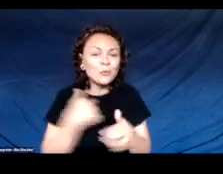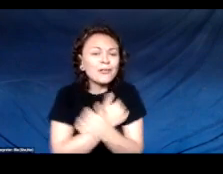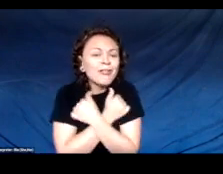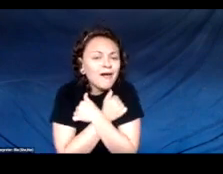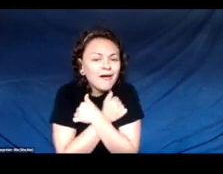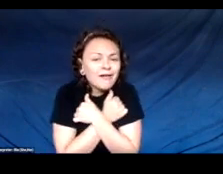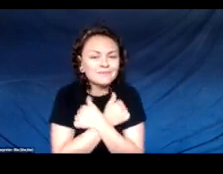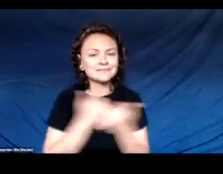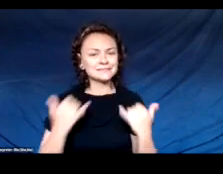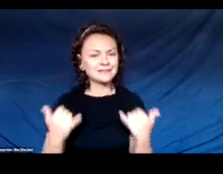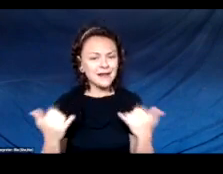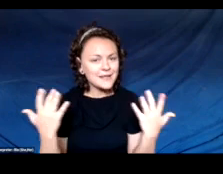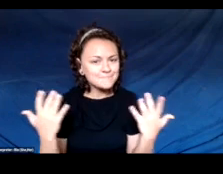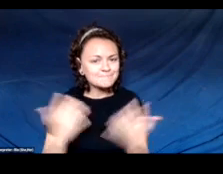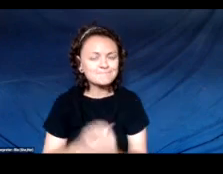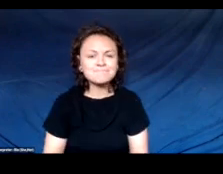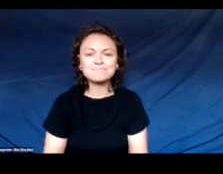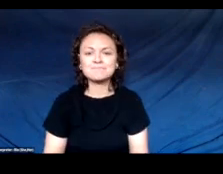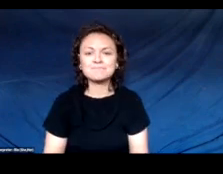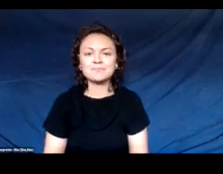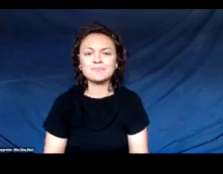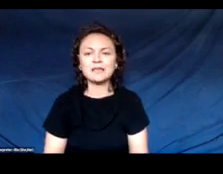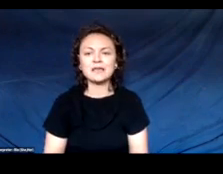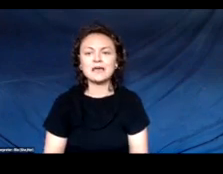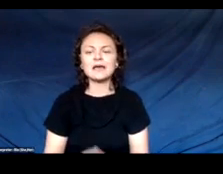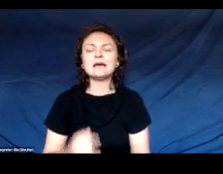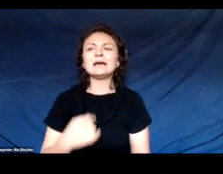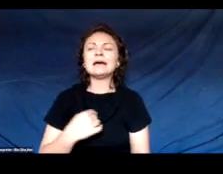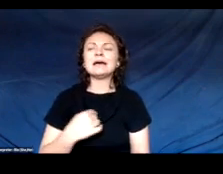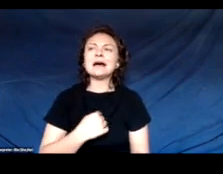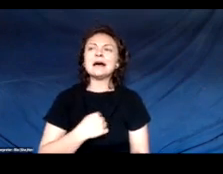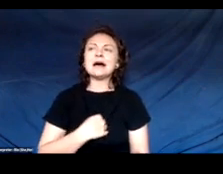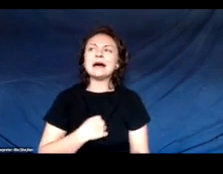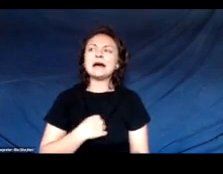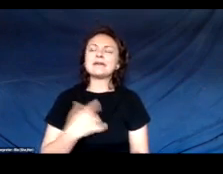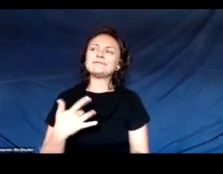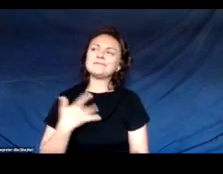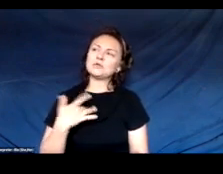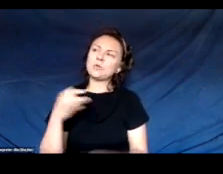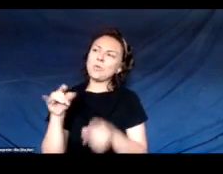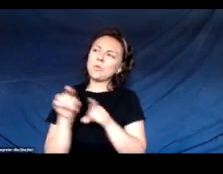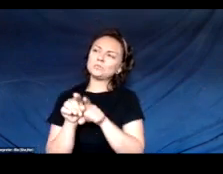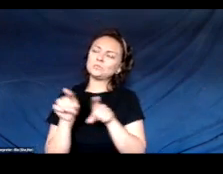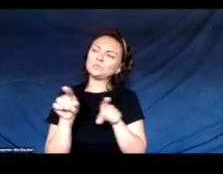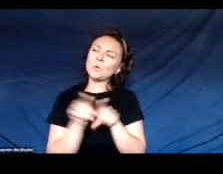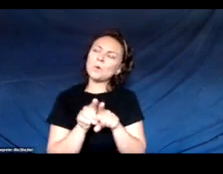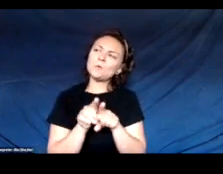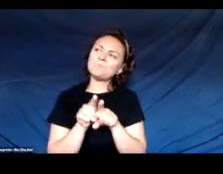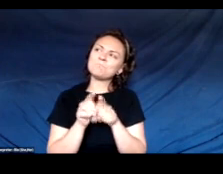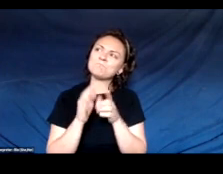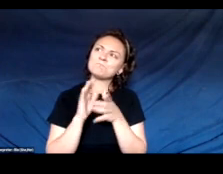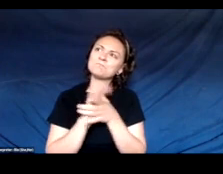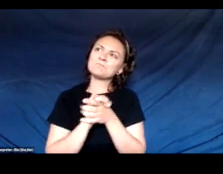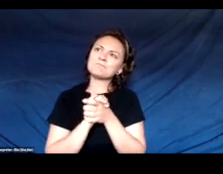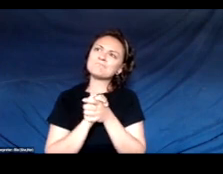I think so much inaccessibility